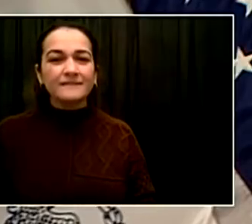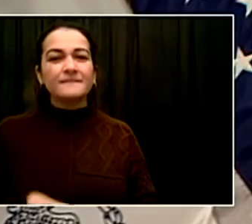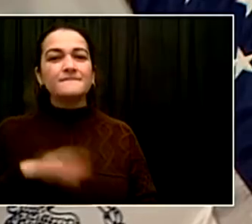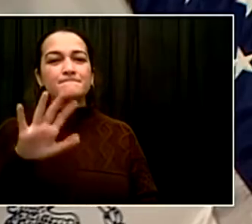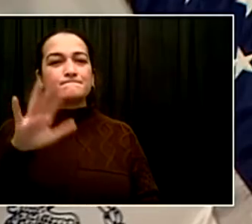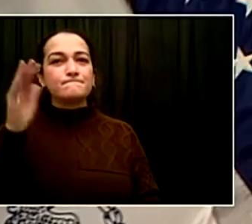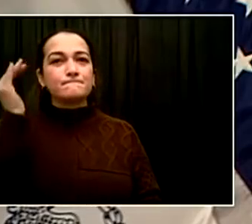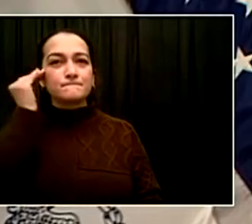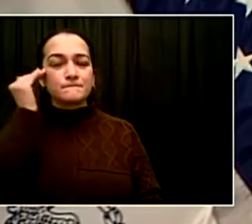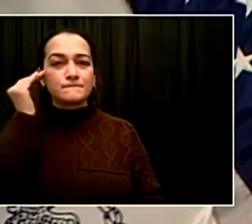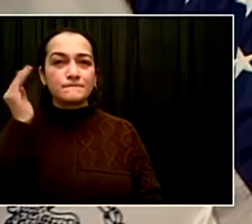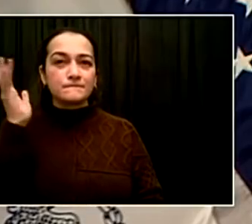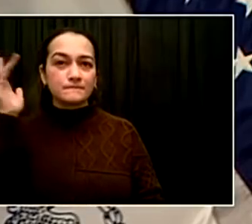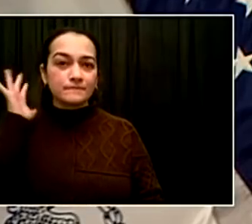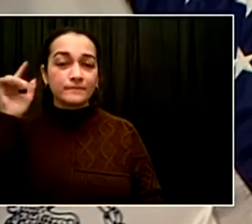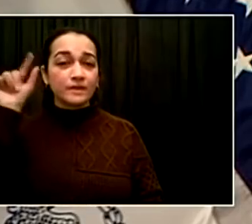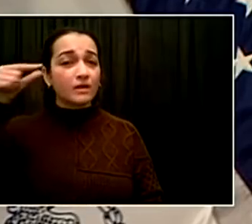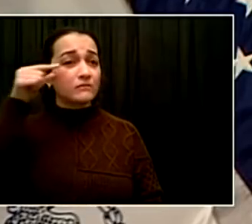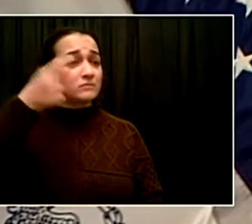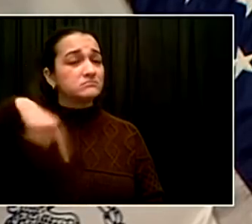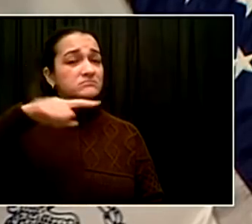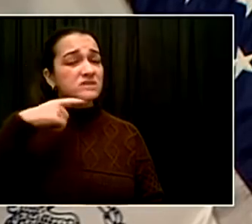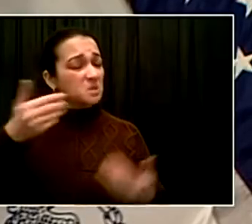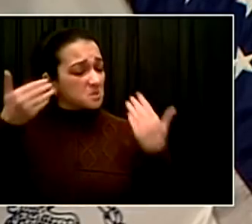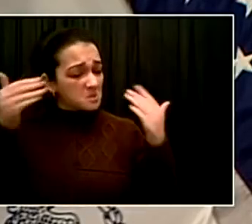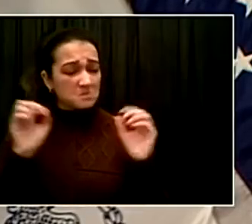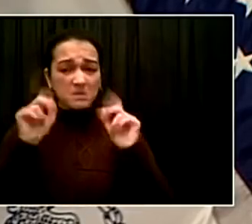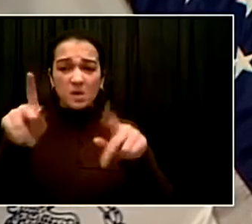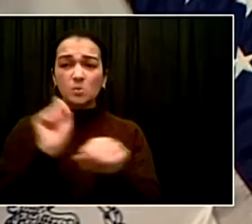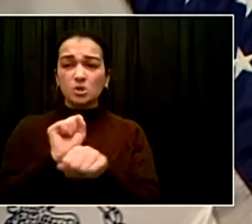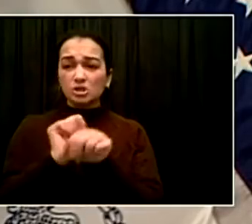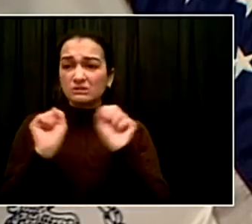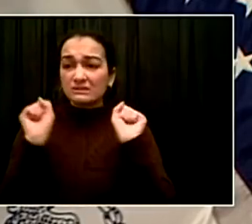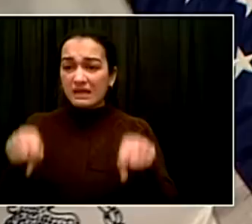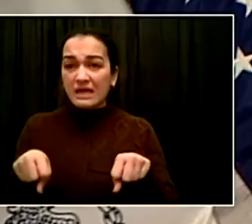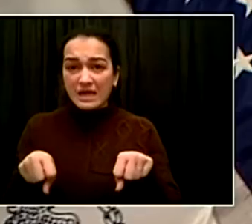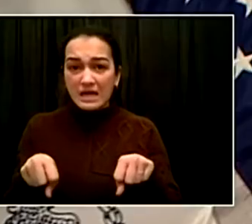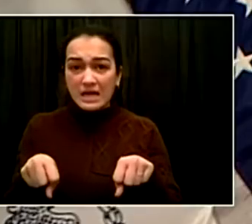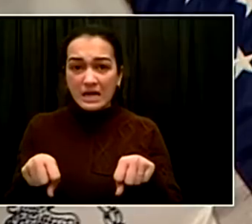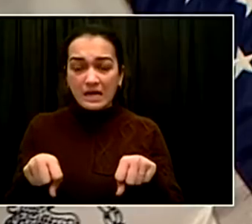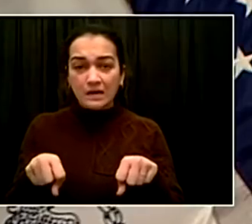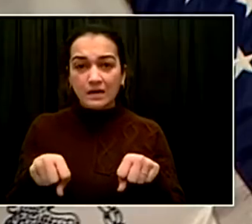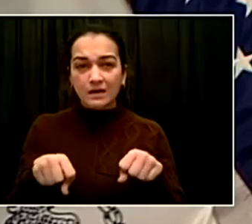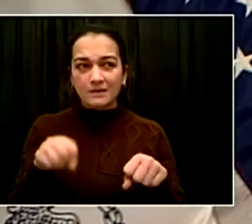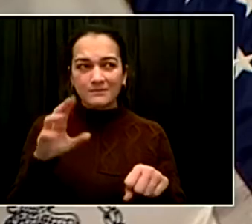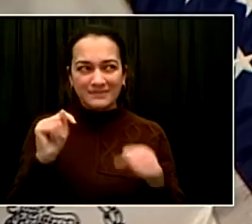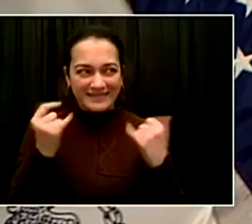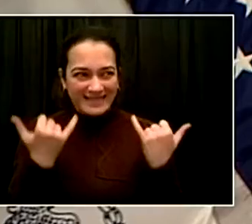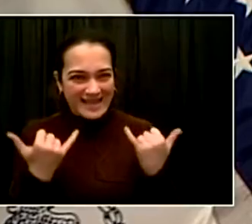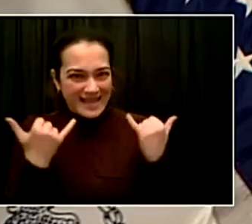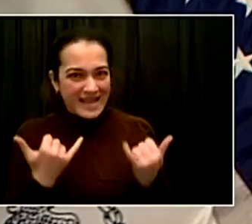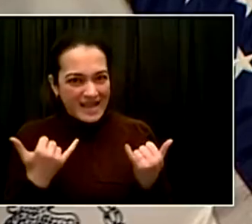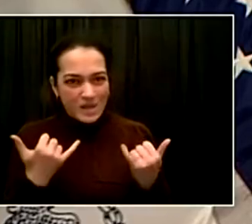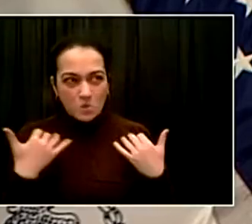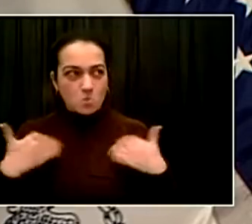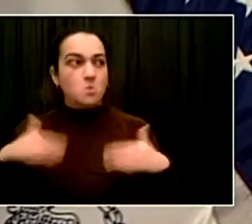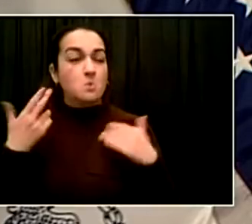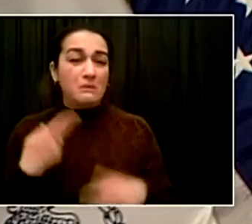VACATION TIME FOR IT? WHAT DO YOU SAY TO THE WORKERS, AND WHAT IS THE PLAN IF THERE ARE THESE RAPID NUMBER OF CASES? CASES ARE RISING. YOU HAVE THOUSANDS OF CITY